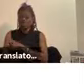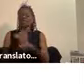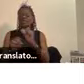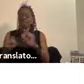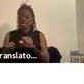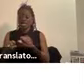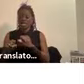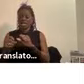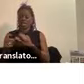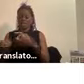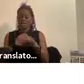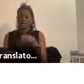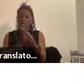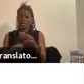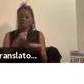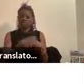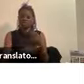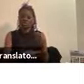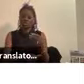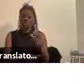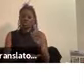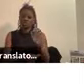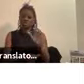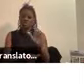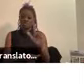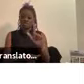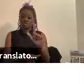This chart shows the proportion of cases